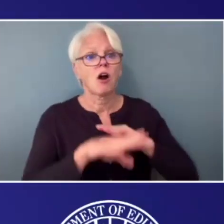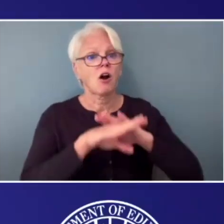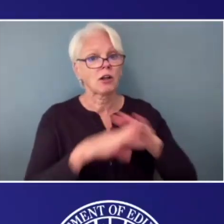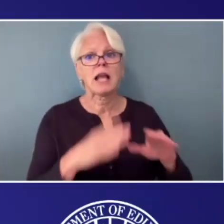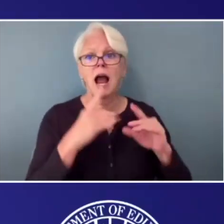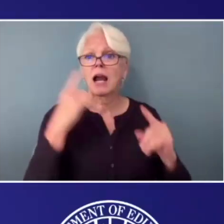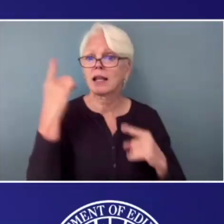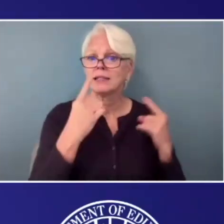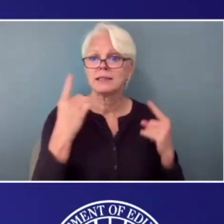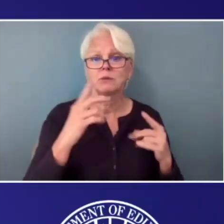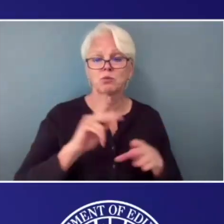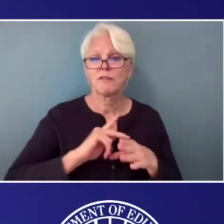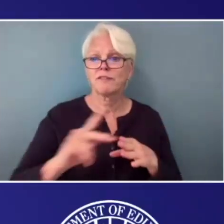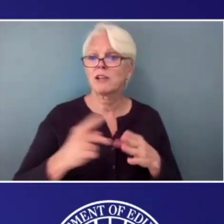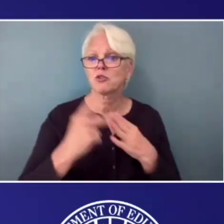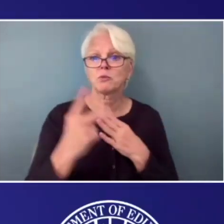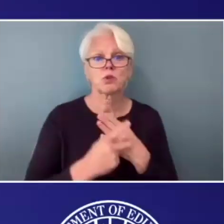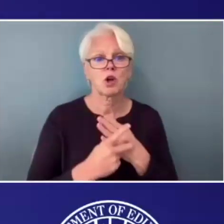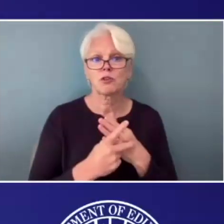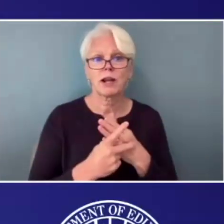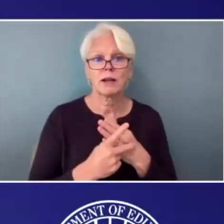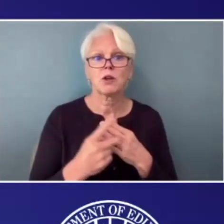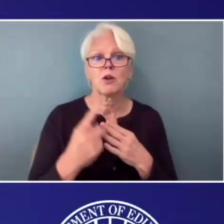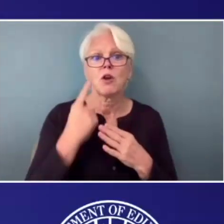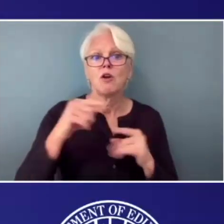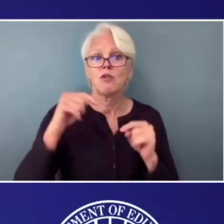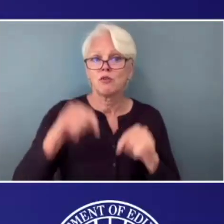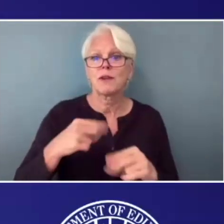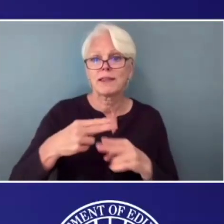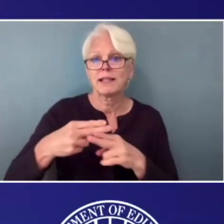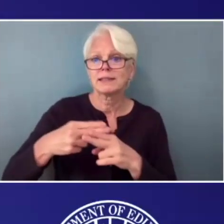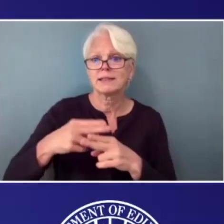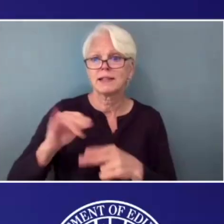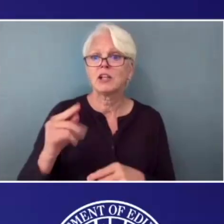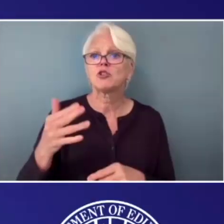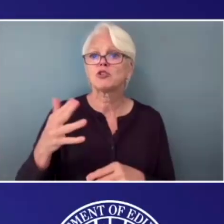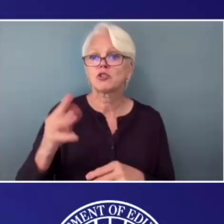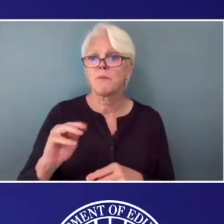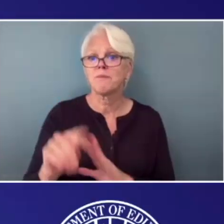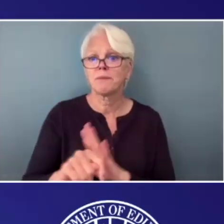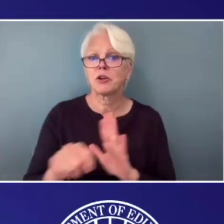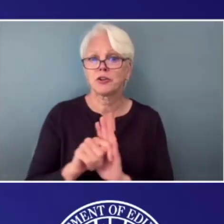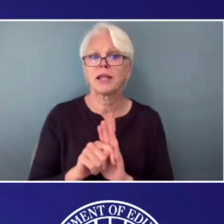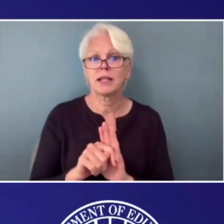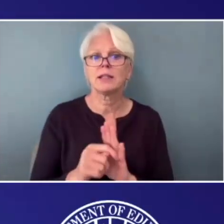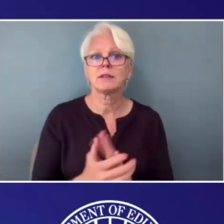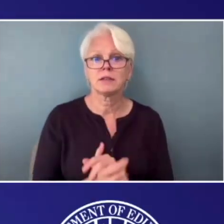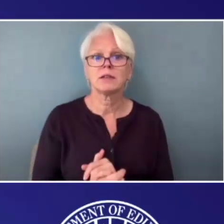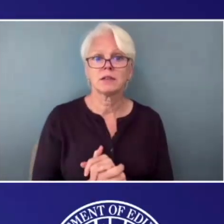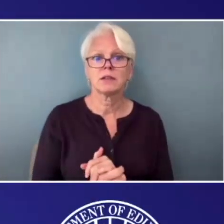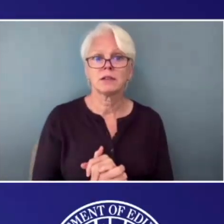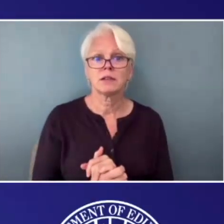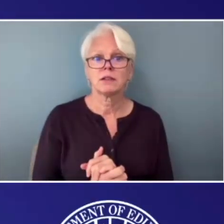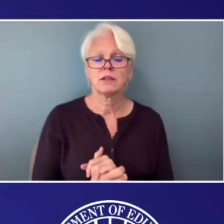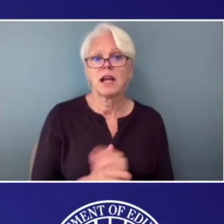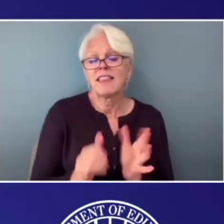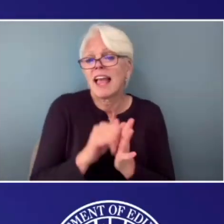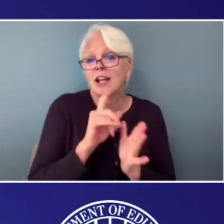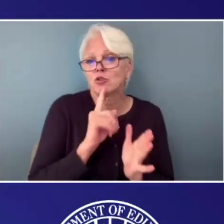professional programs for this interim period. I think that's, that's really what we're, what we're trying